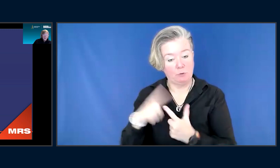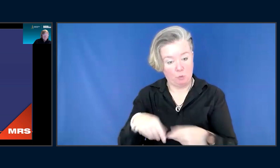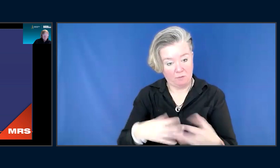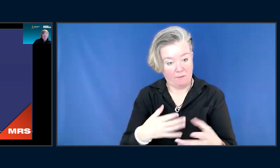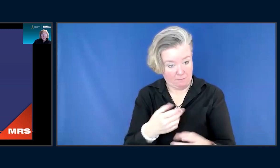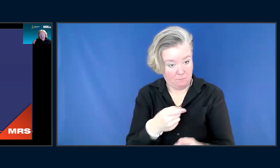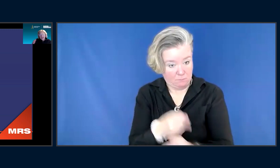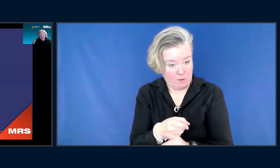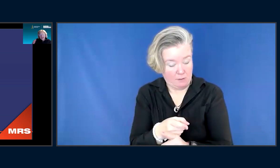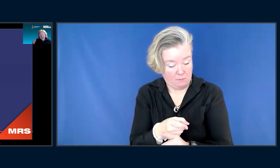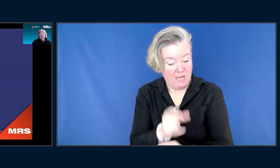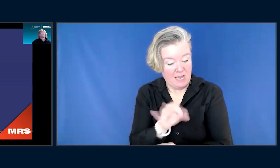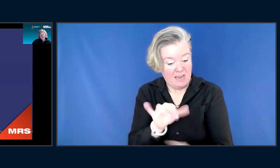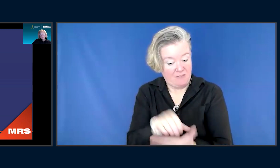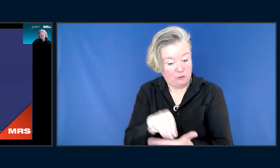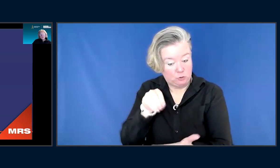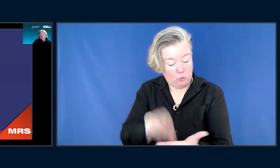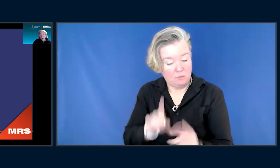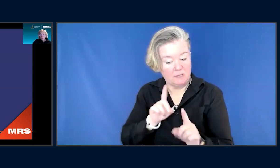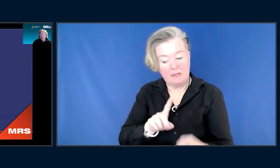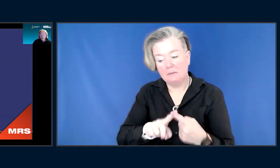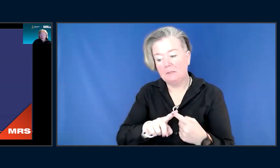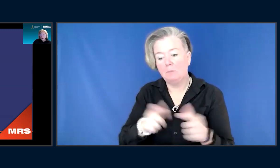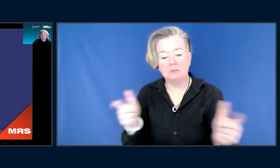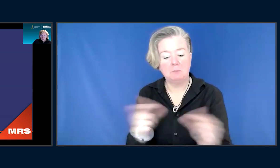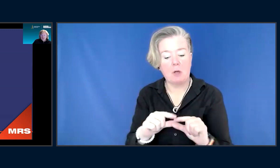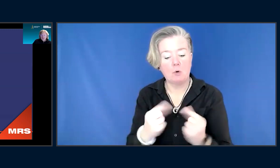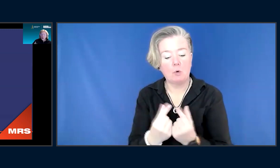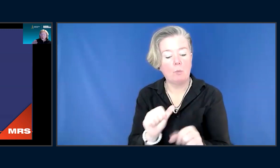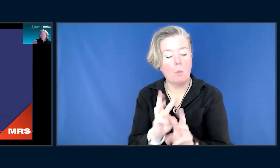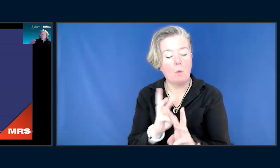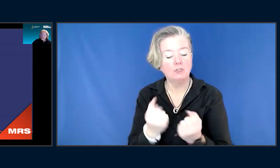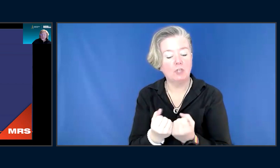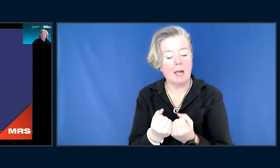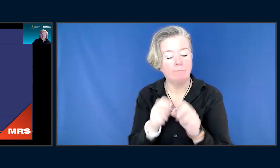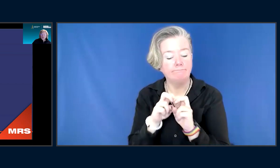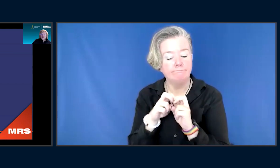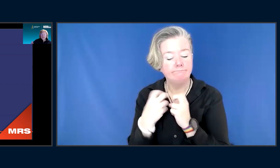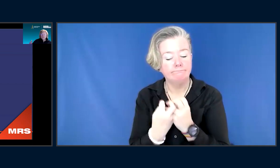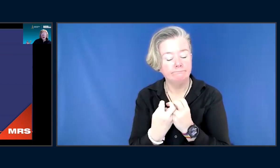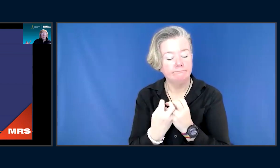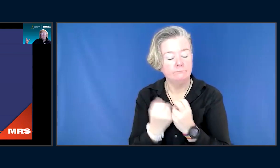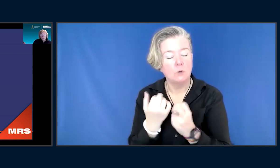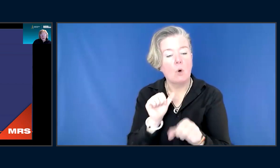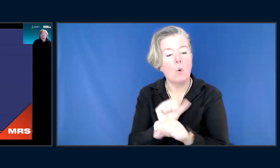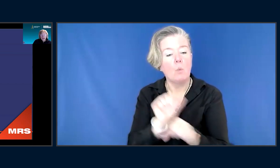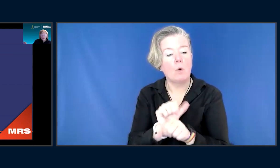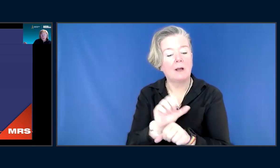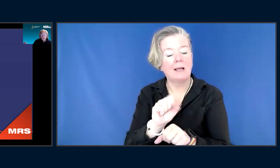responsibility to provide if that student is attending some small group workshops or worksite tours